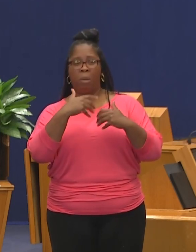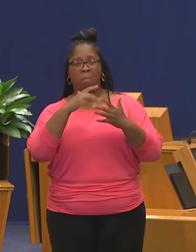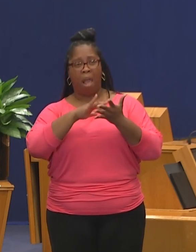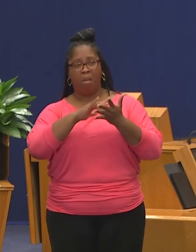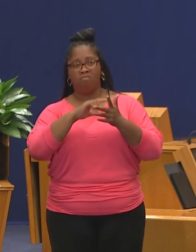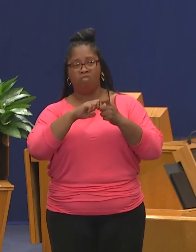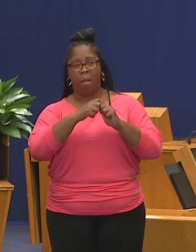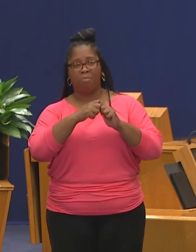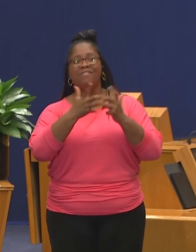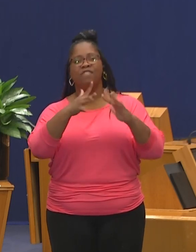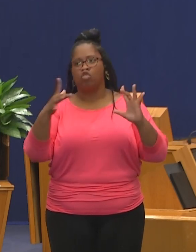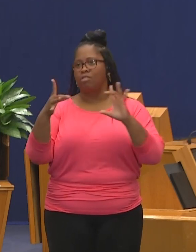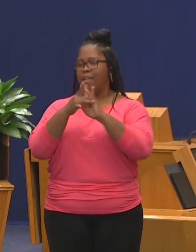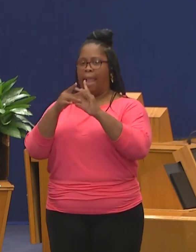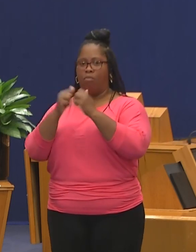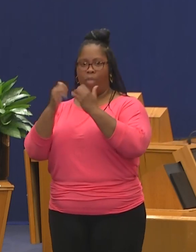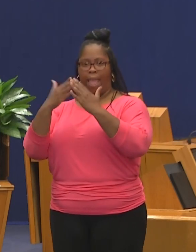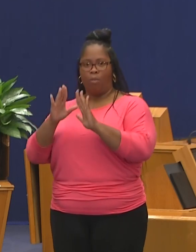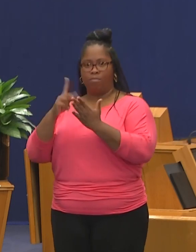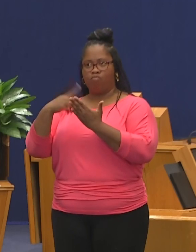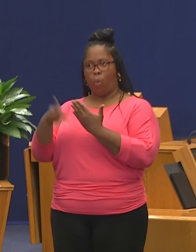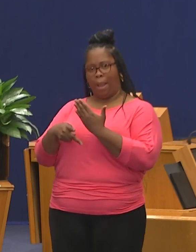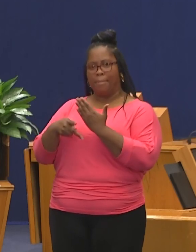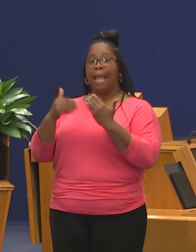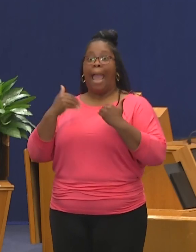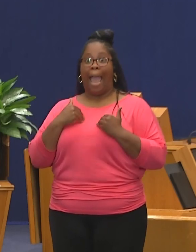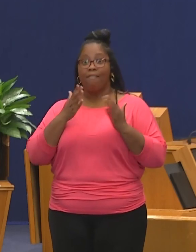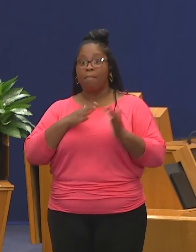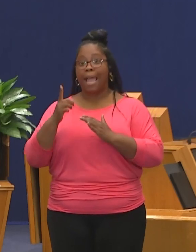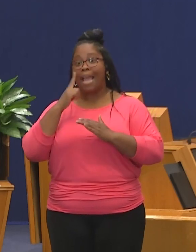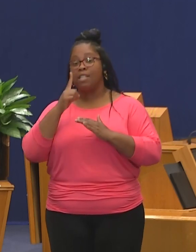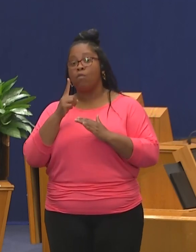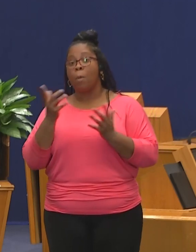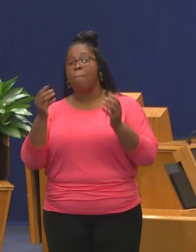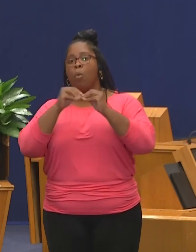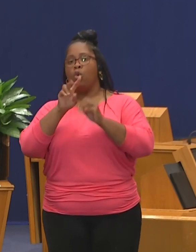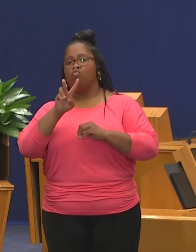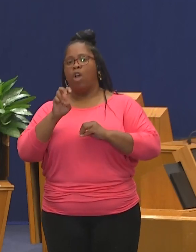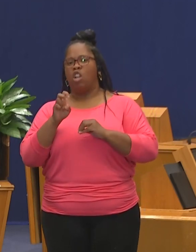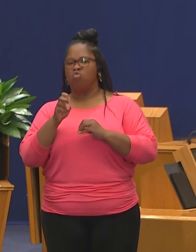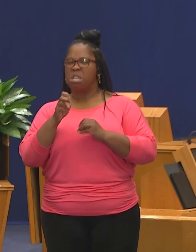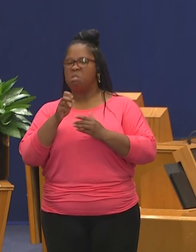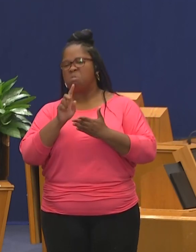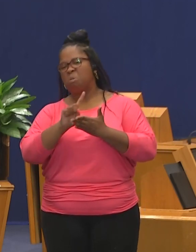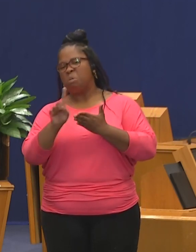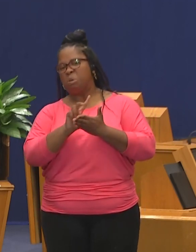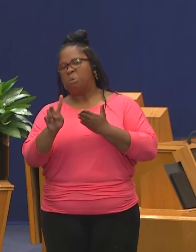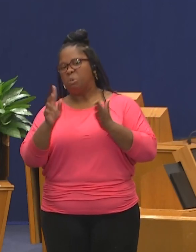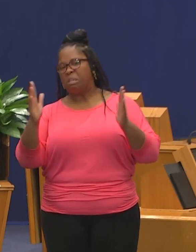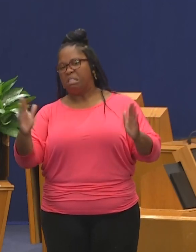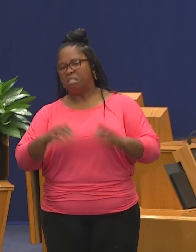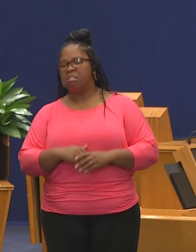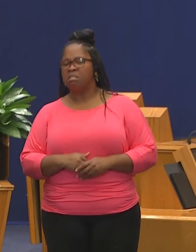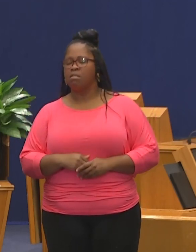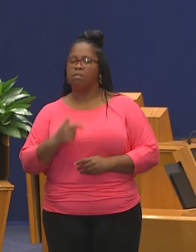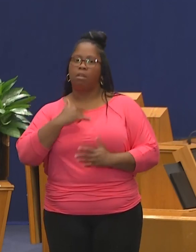ARE EXTREMELY MEDICALLY FRAGILE WITH HOUSING PROGRAMS AND WITH PLANS TO BE ABLE TO HOUSE AN ADDITIONAL 200 IN THE NEXT TWO